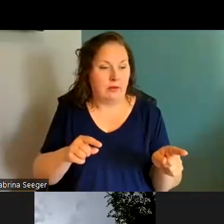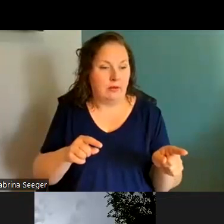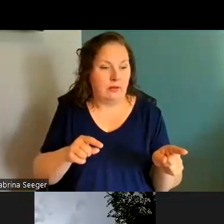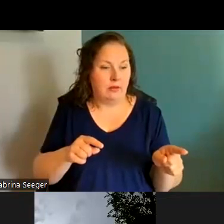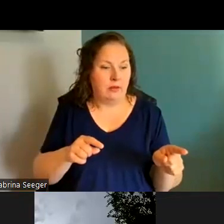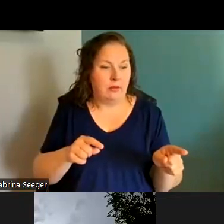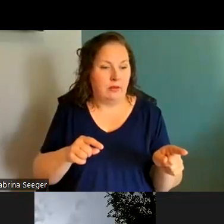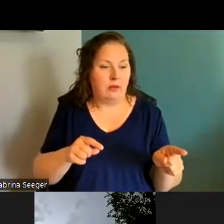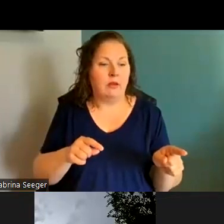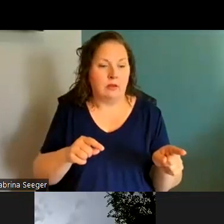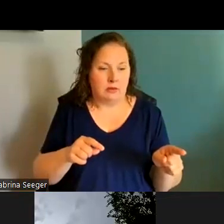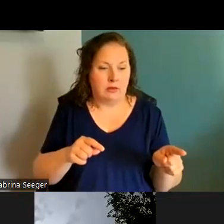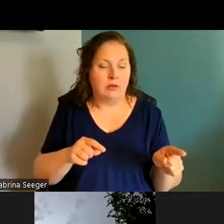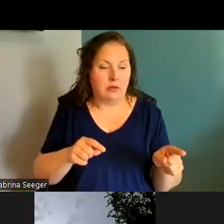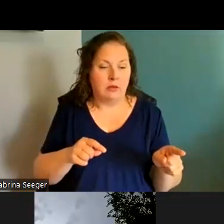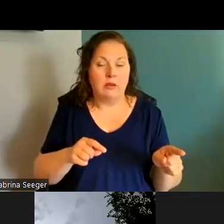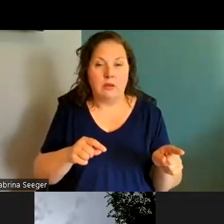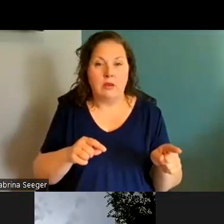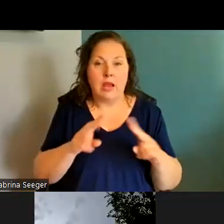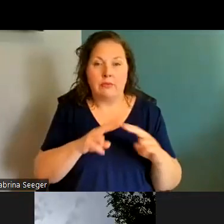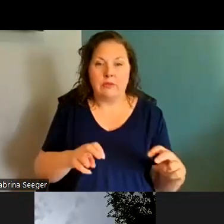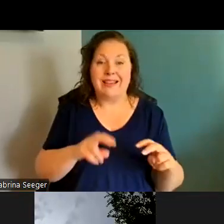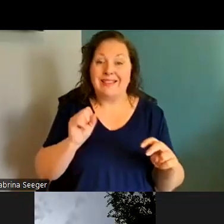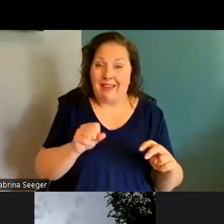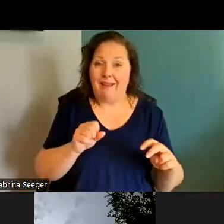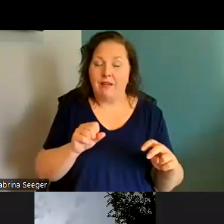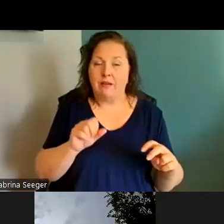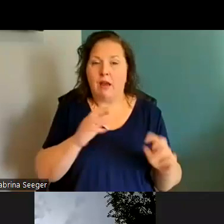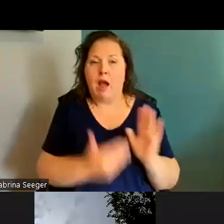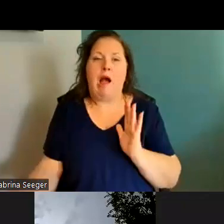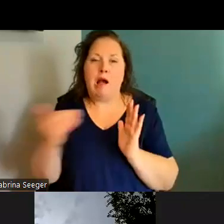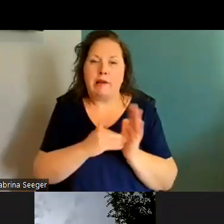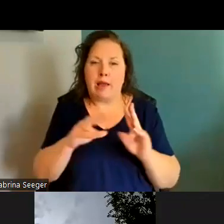Due to the changes in assessment can they be re-evaluated more recently than a year?